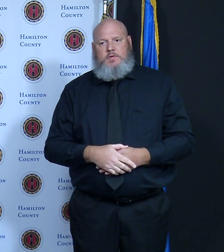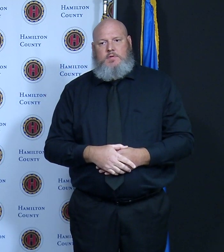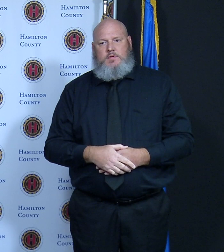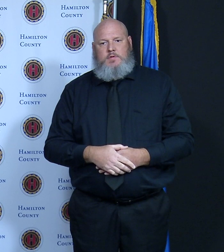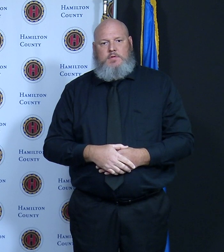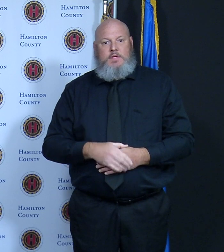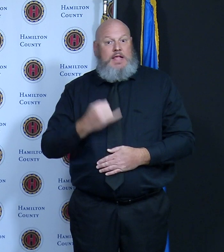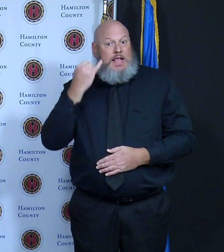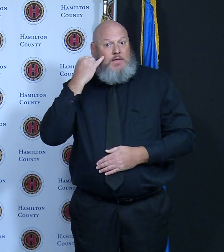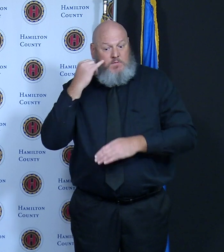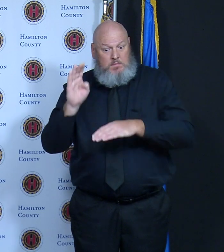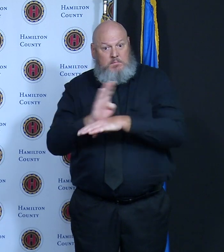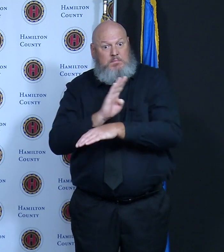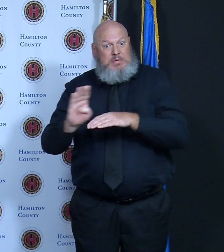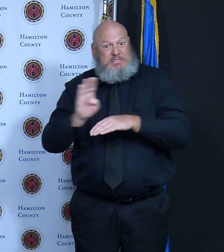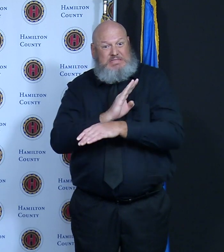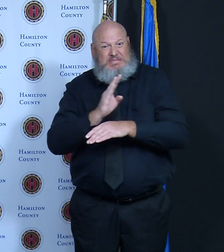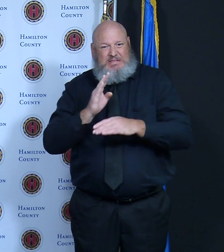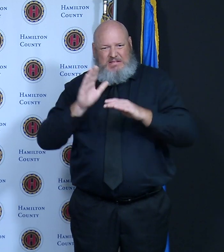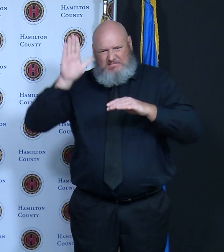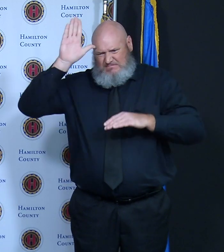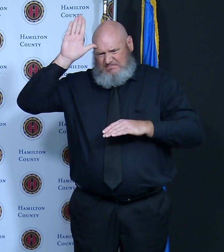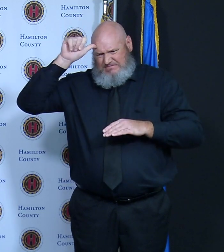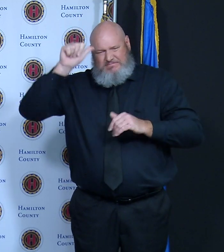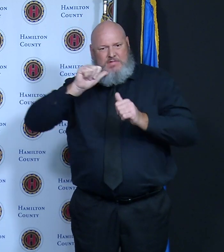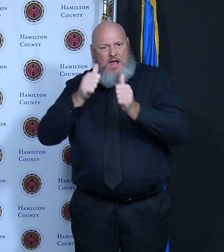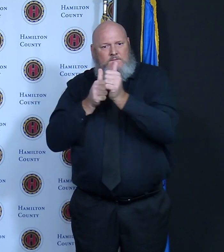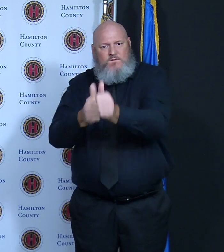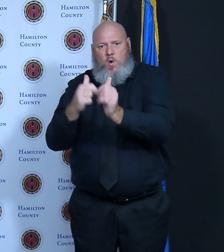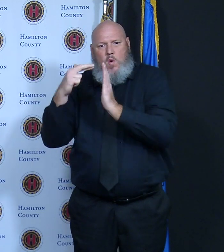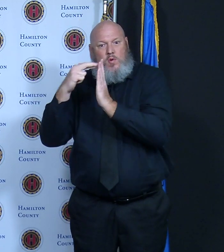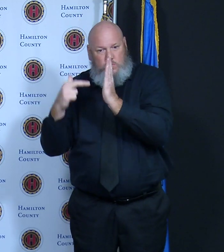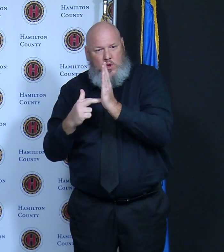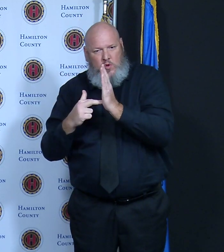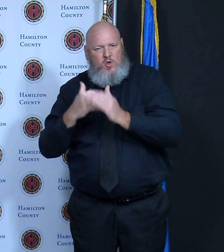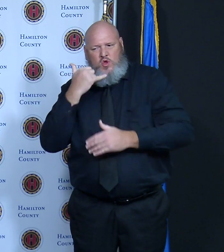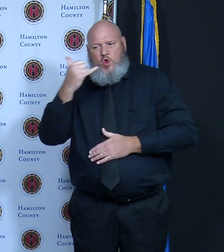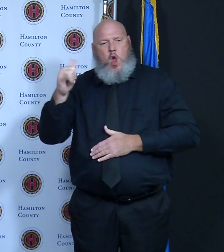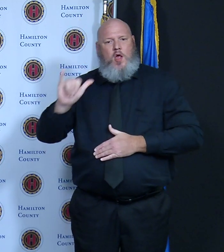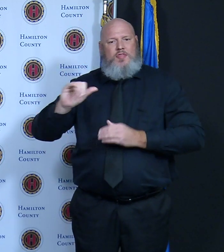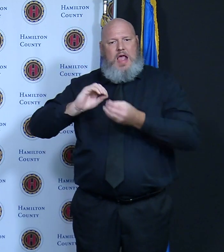and they can give you some guidance before we get started I do want to